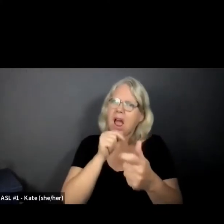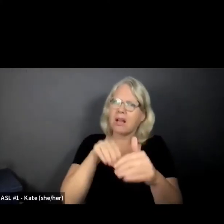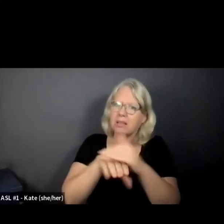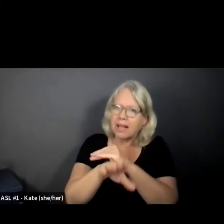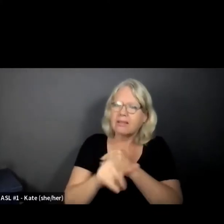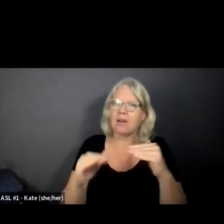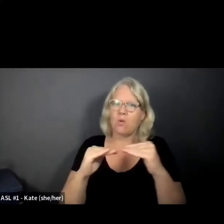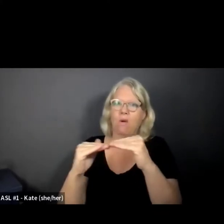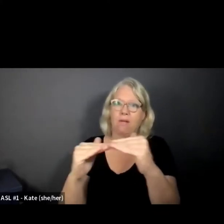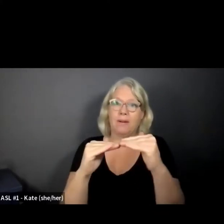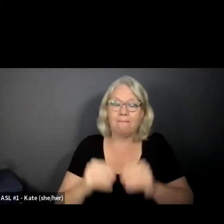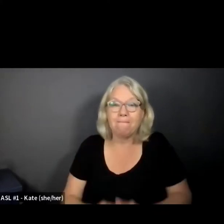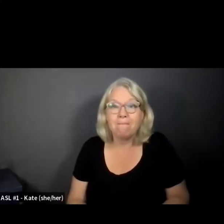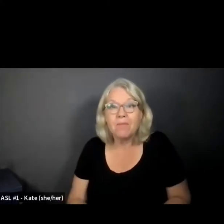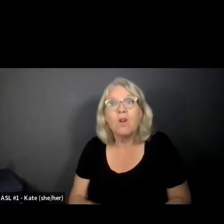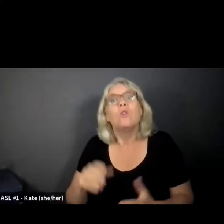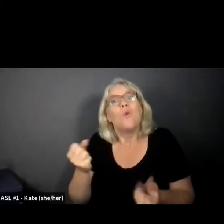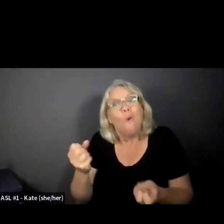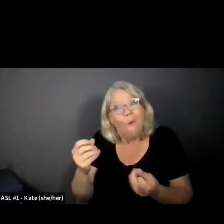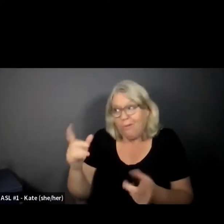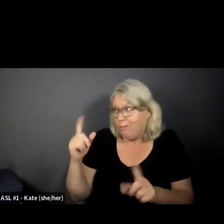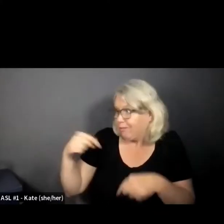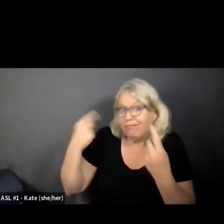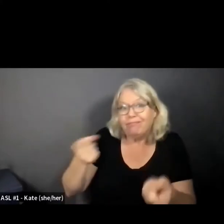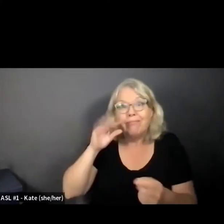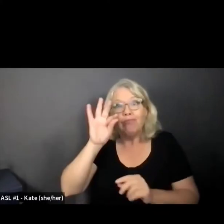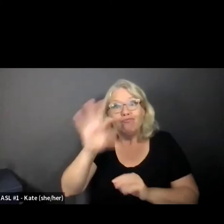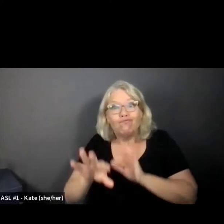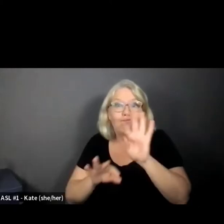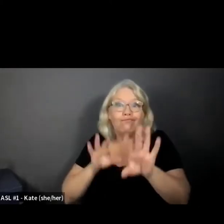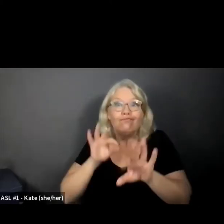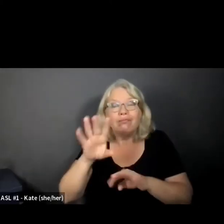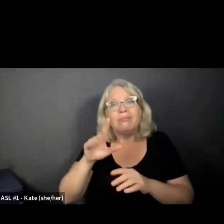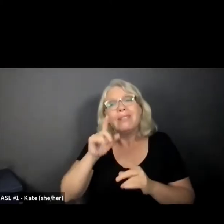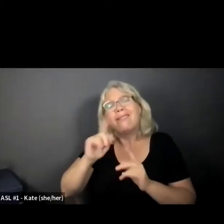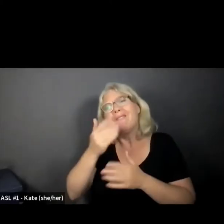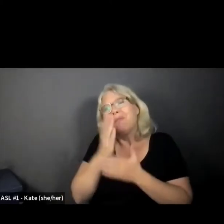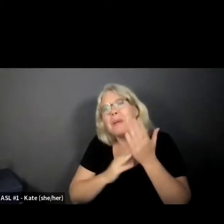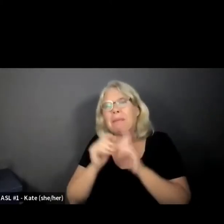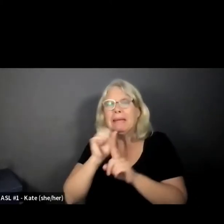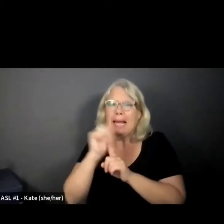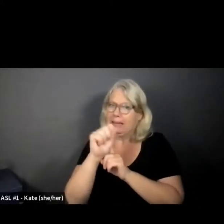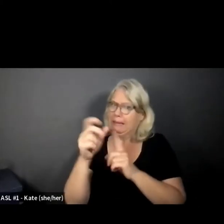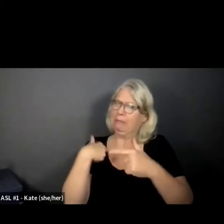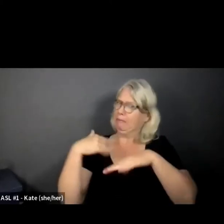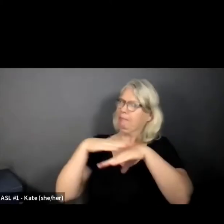RIGHTS PROTECTIONS FOR PERSONS WITH DISABILITIES. THESE ARE JUST, I'M SCRATCHING THE SURFACE.